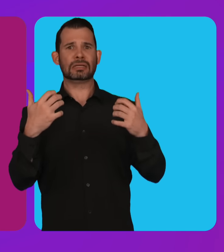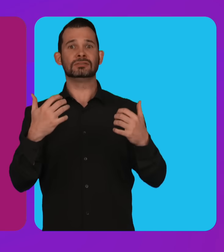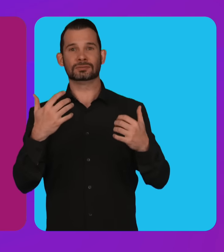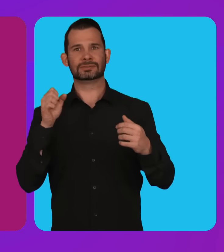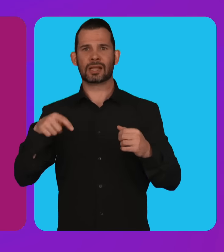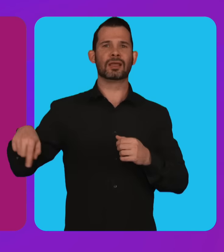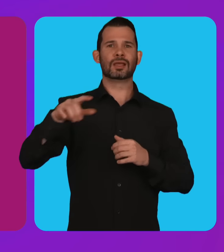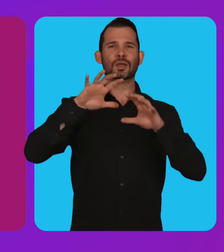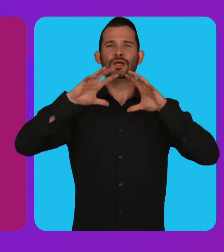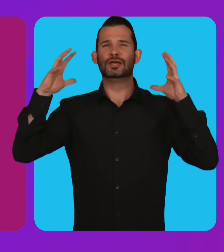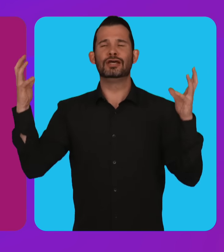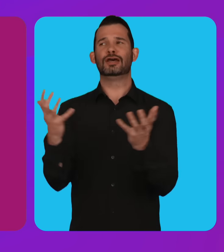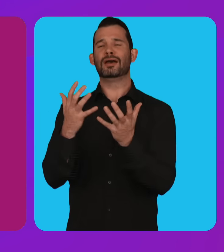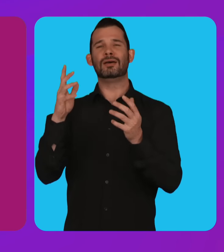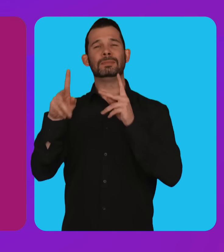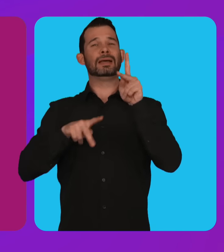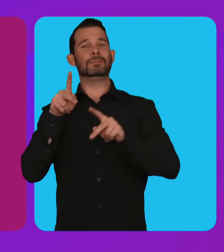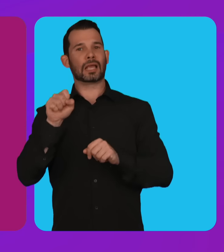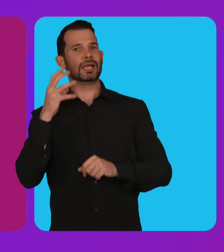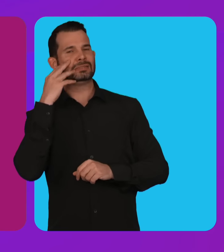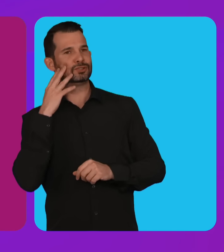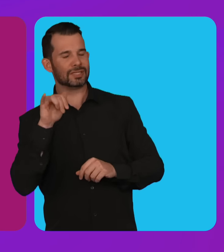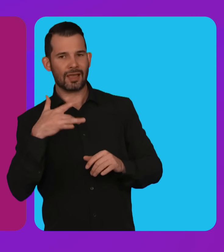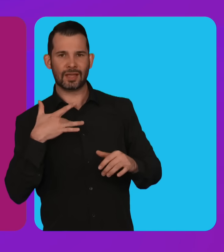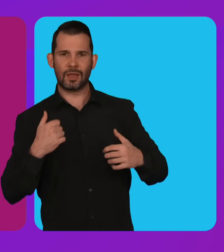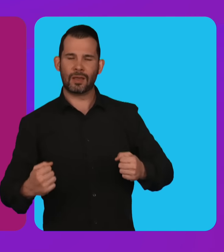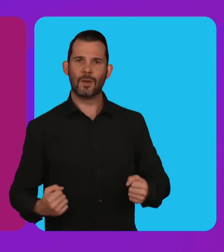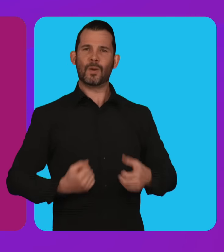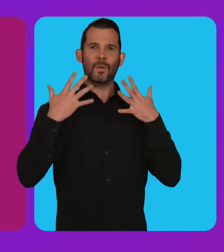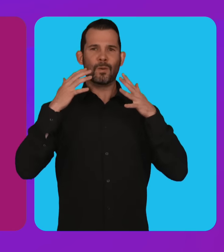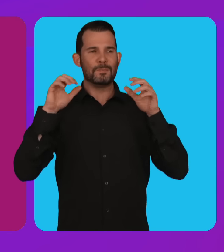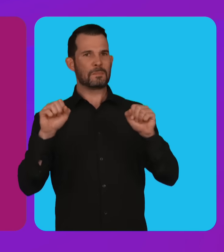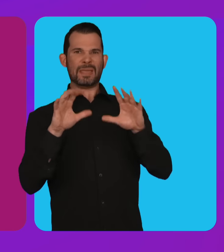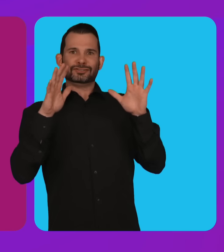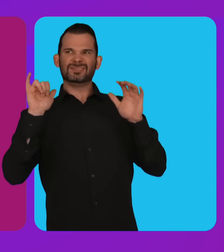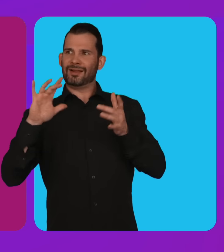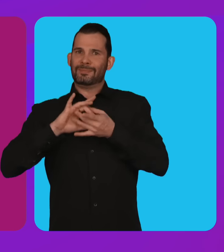are able to experience and be inspired by the magic of the Olympic games.